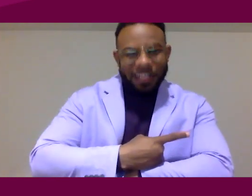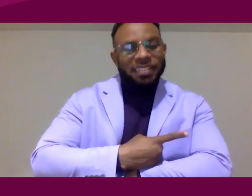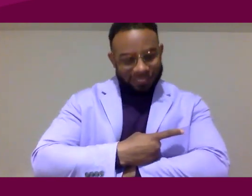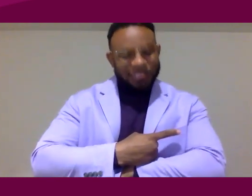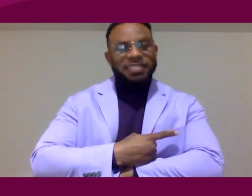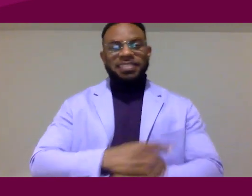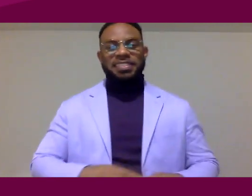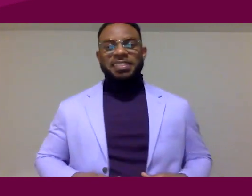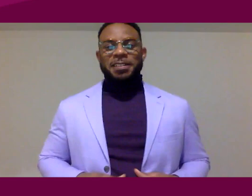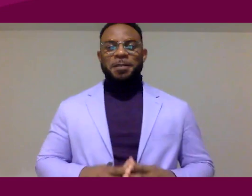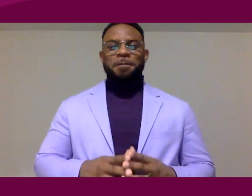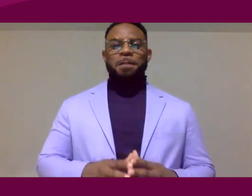Page 1 of 1